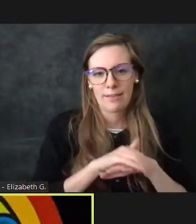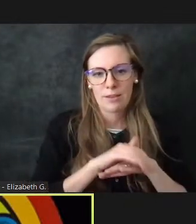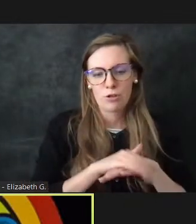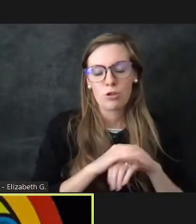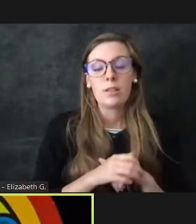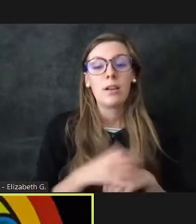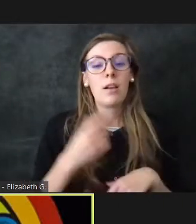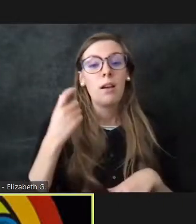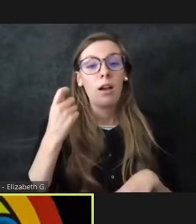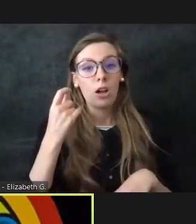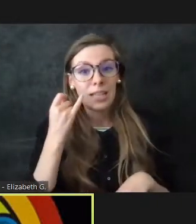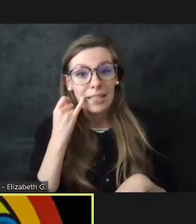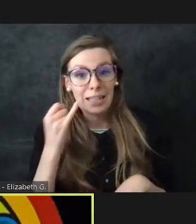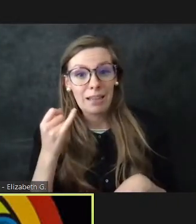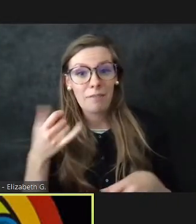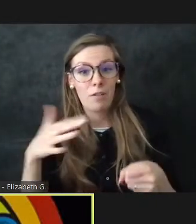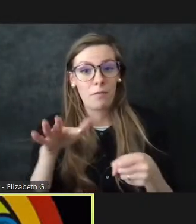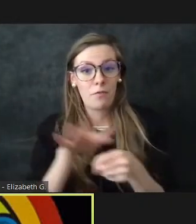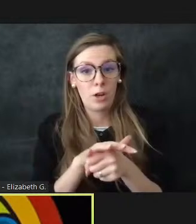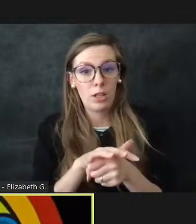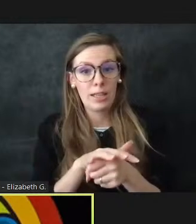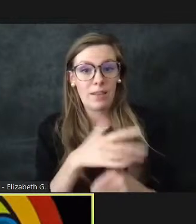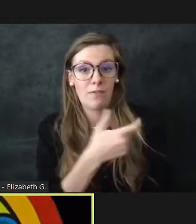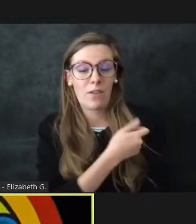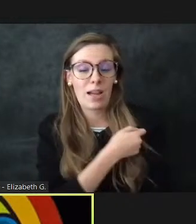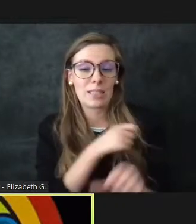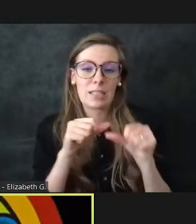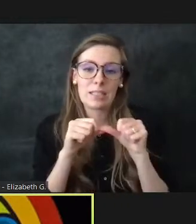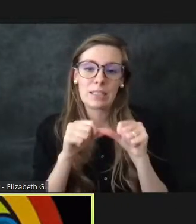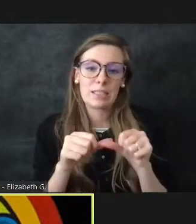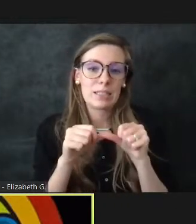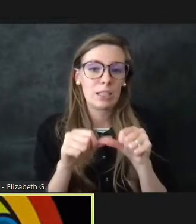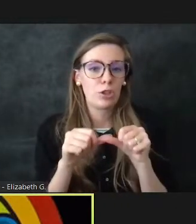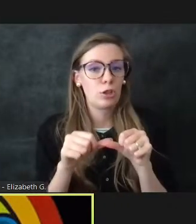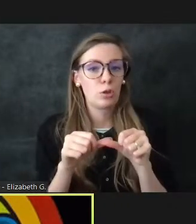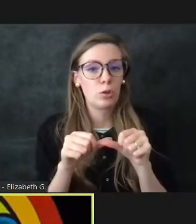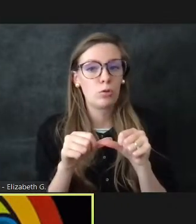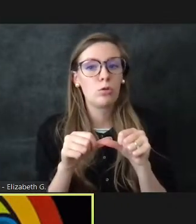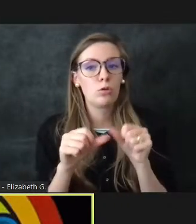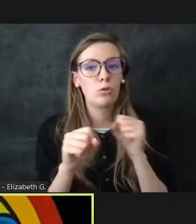continue to be protected for the worst effects of the virus.